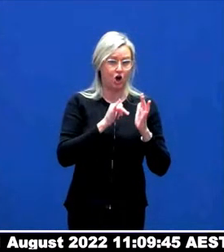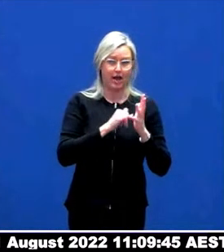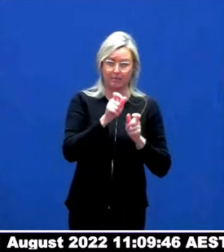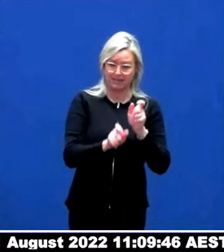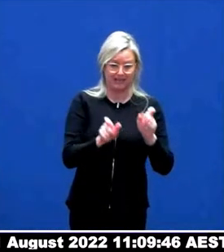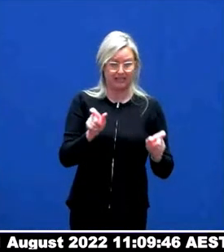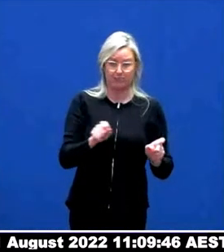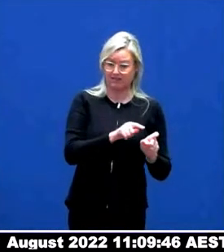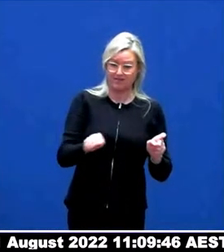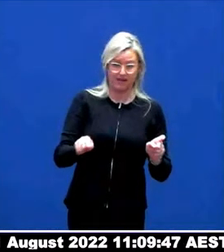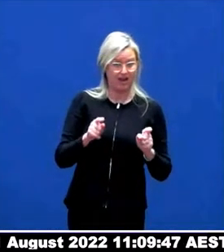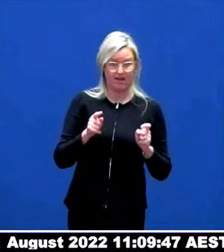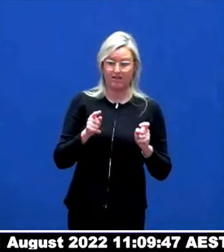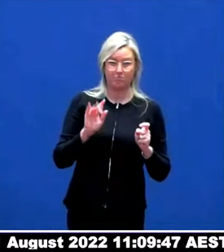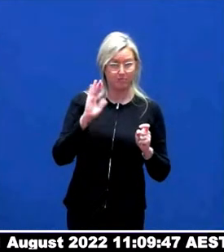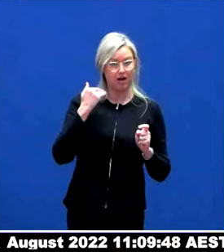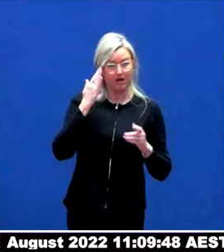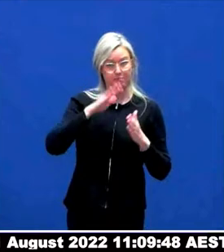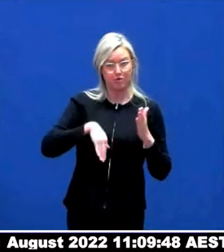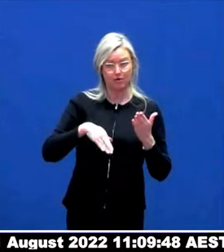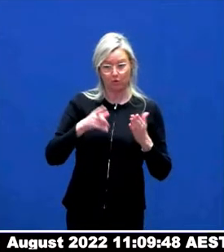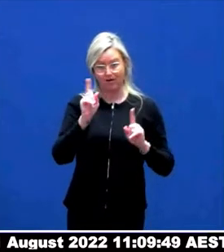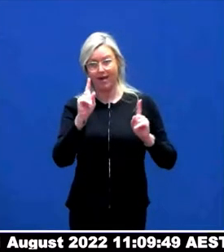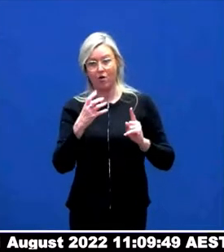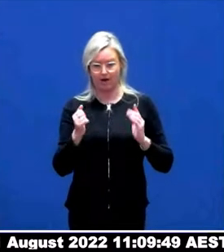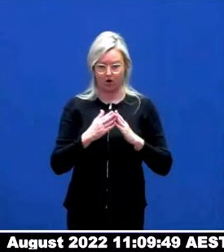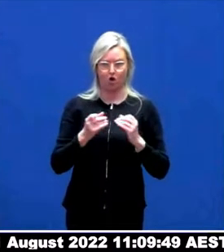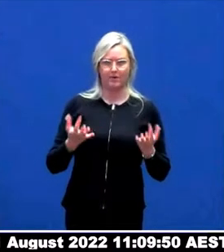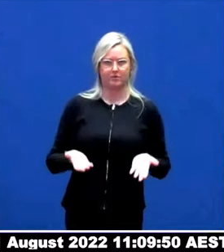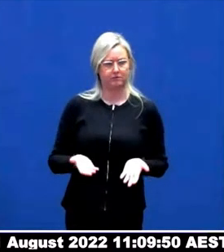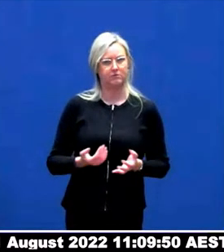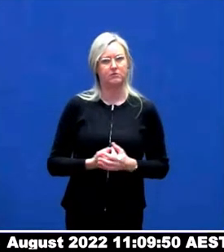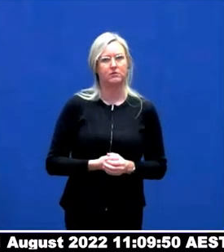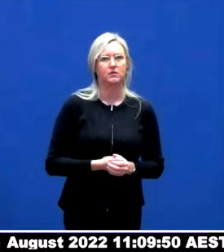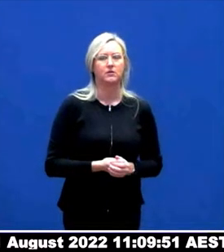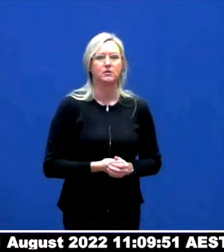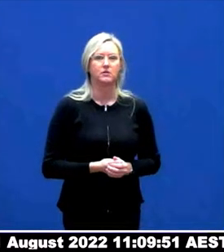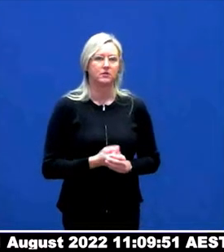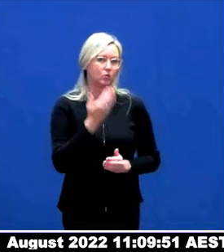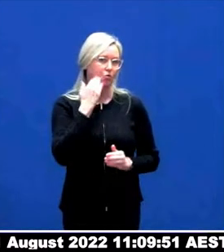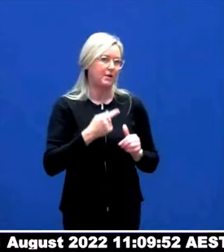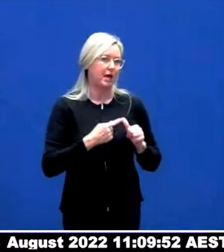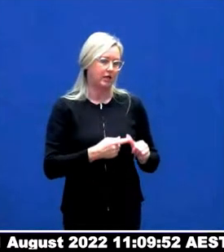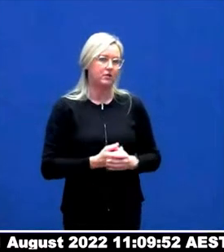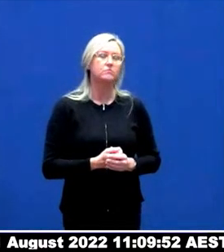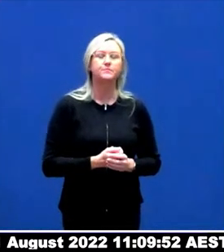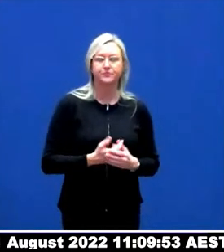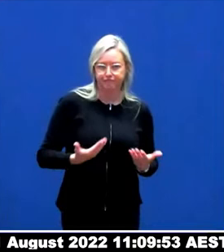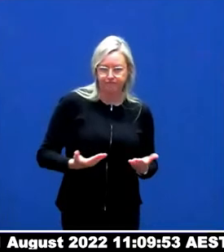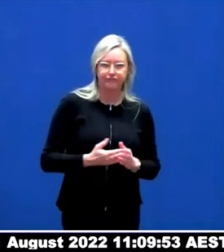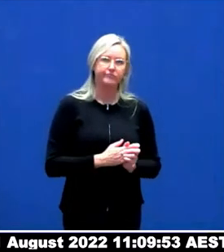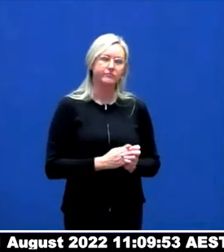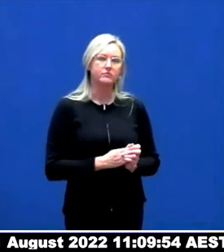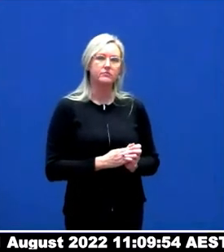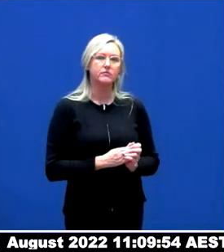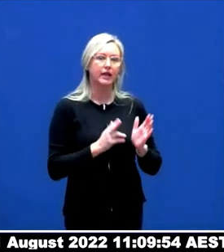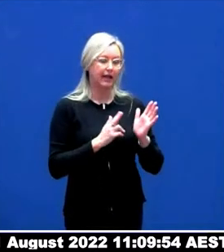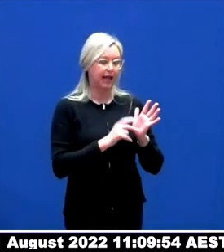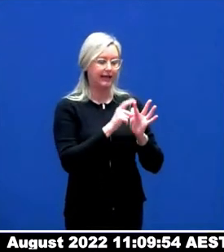So, Commissioner, the NDIS had to do individual plans with